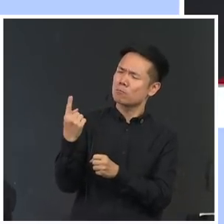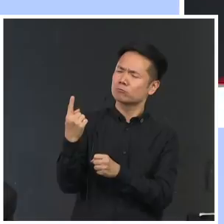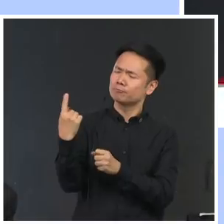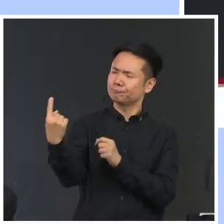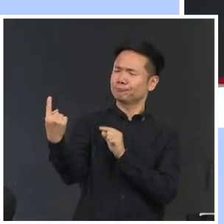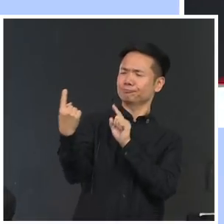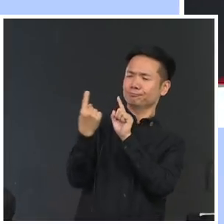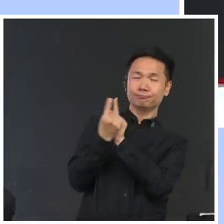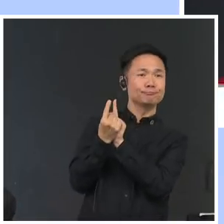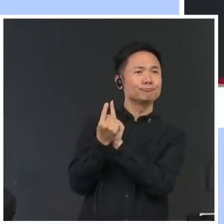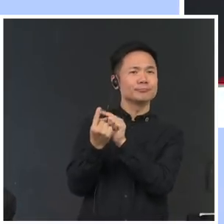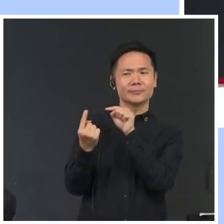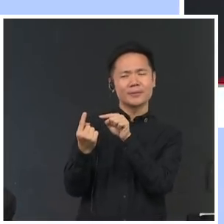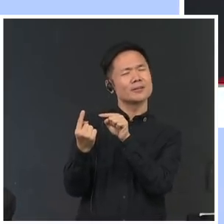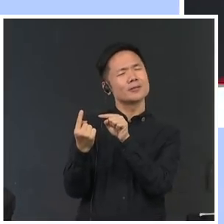One, is I actually recently in deaf